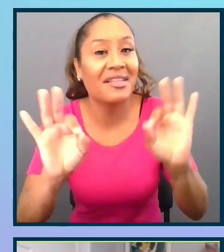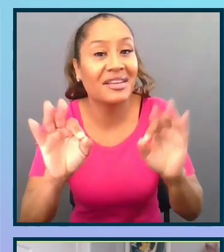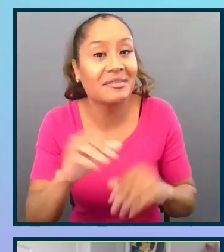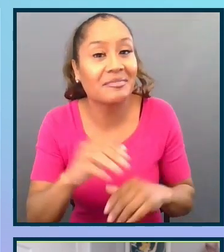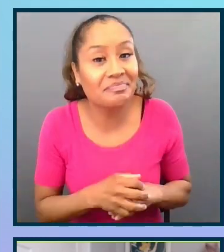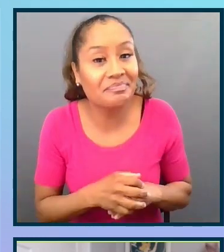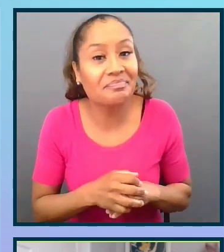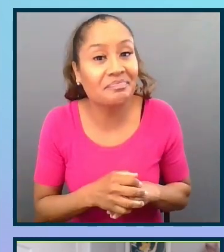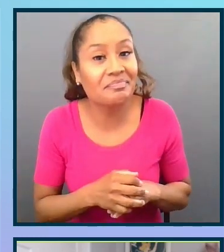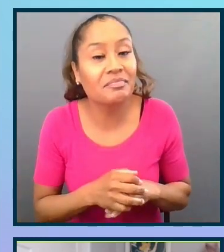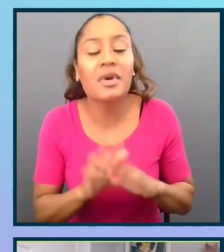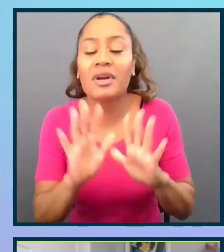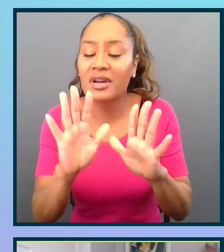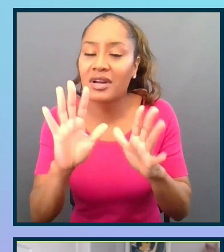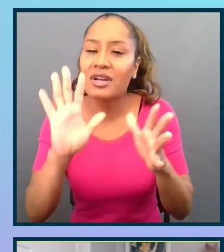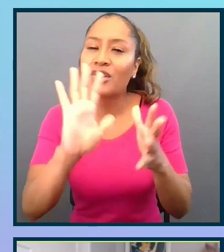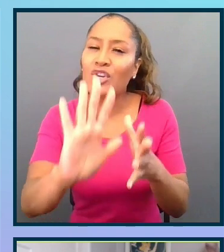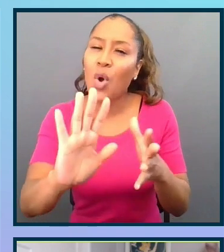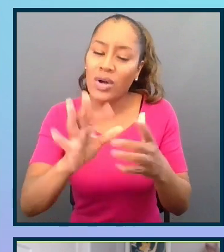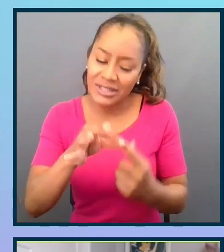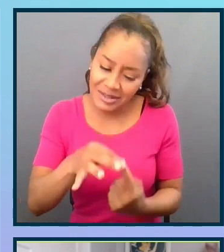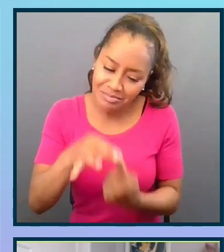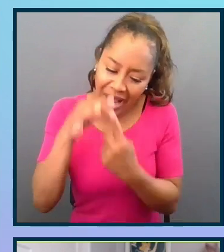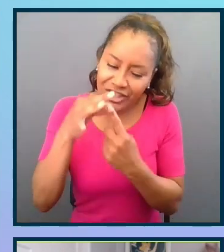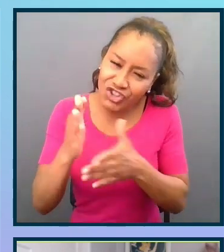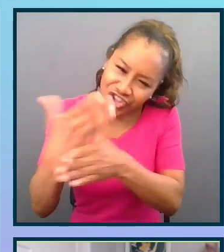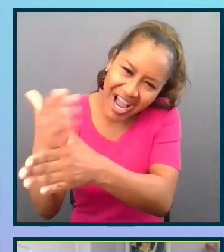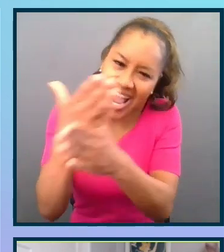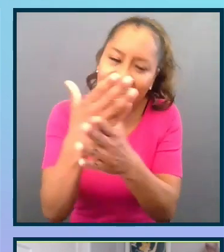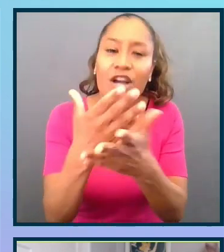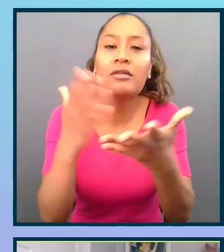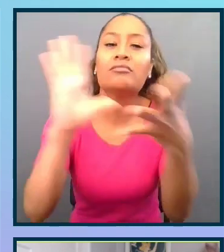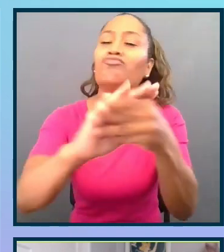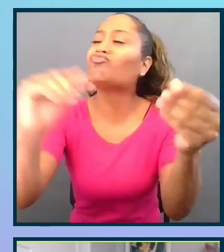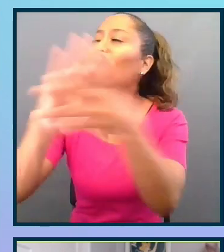So share your specialty, make it known and make it yours.